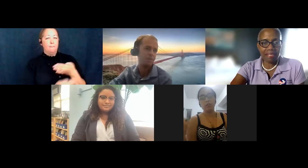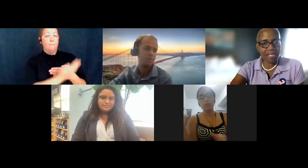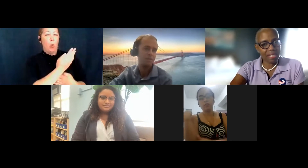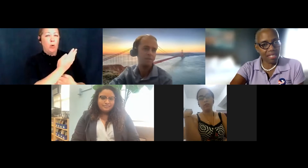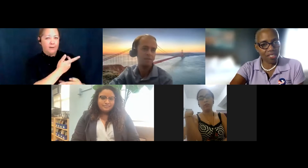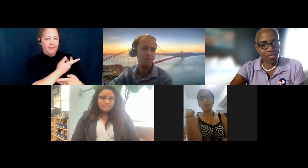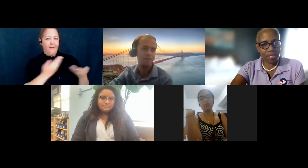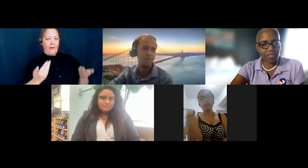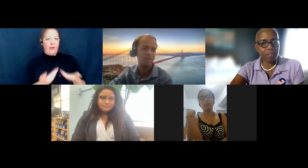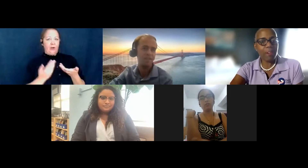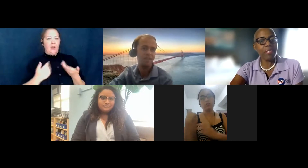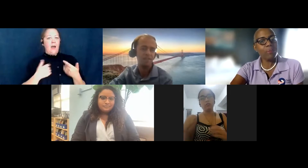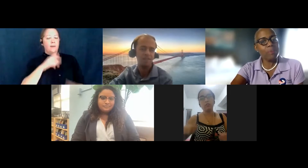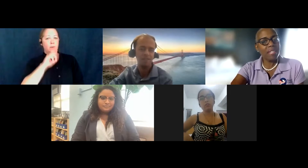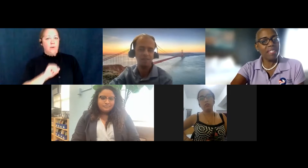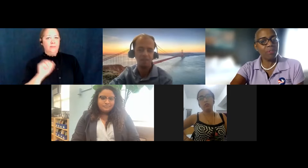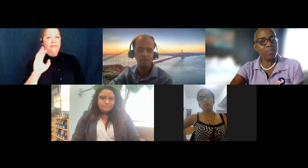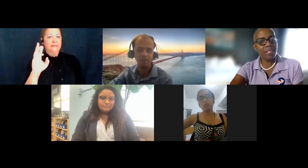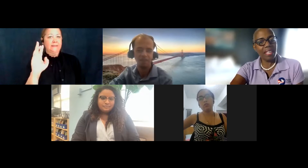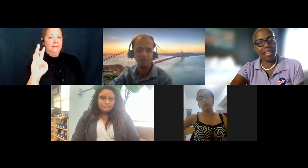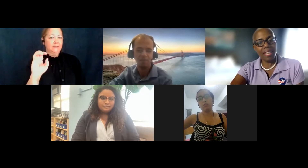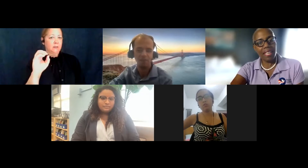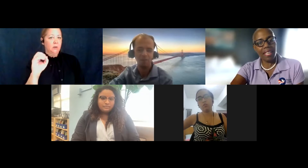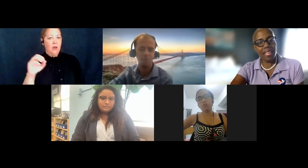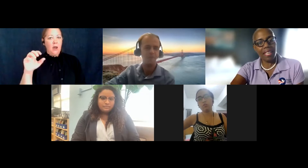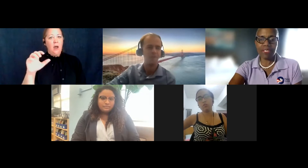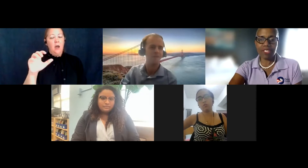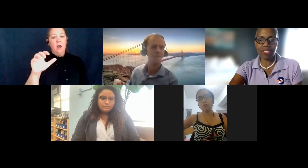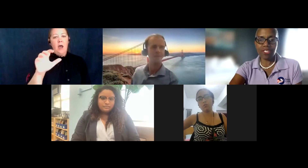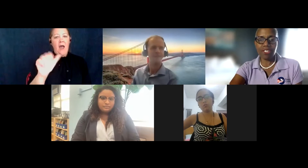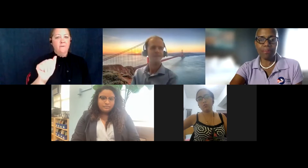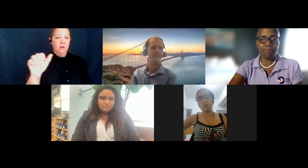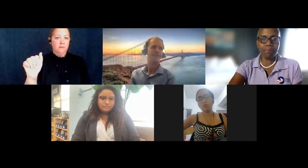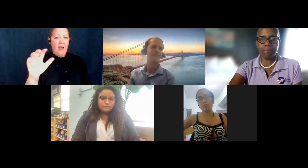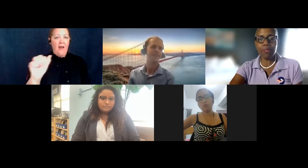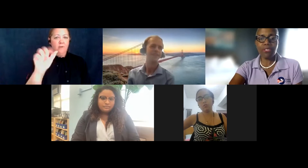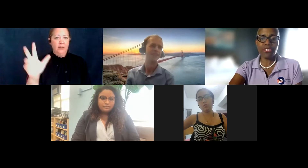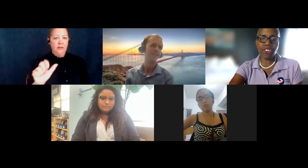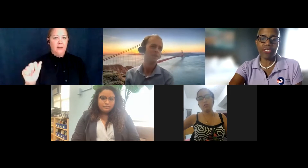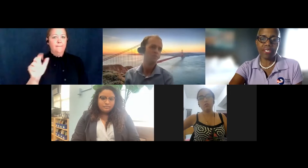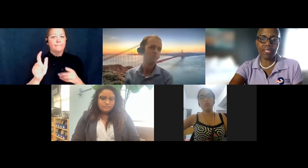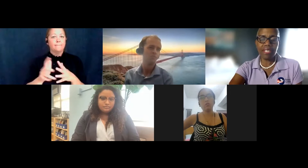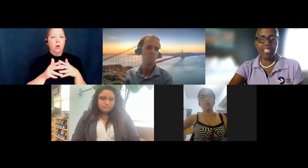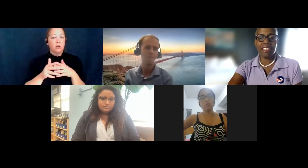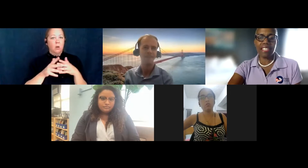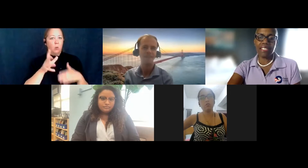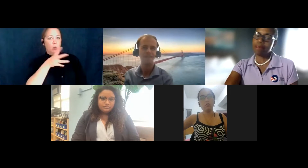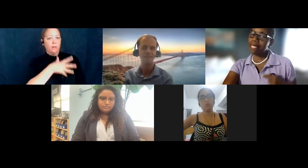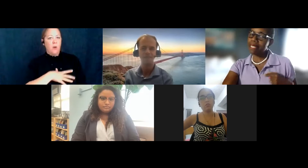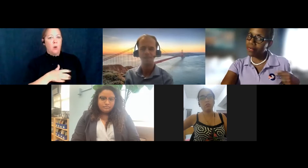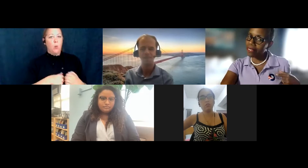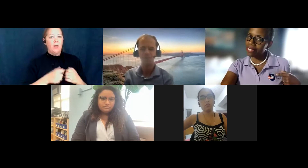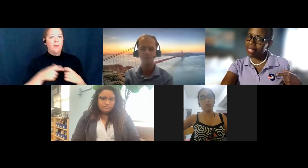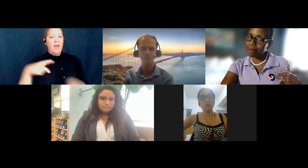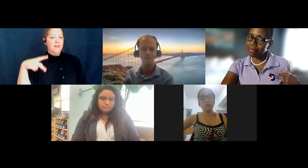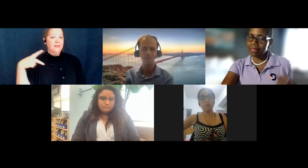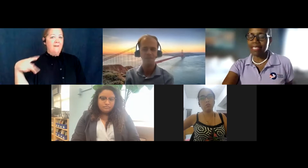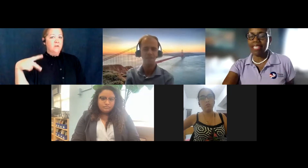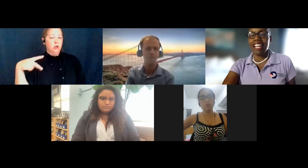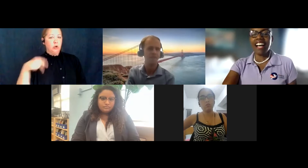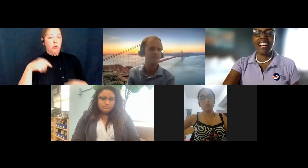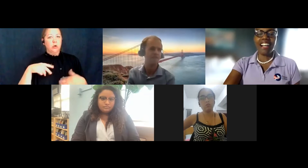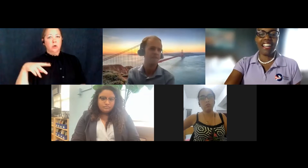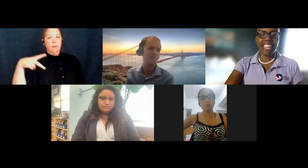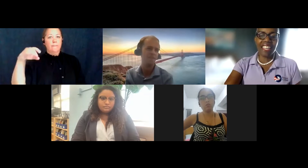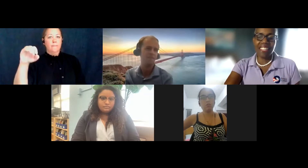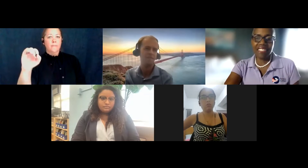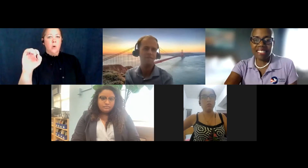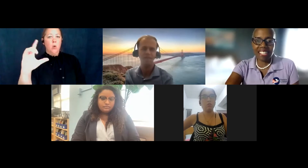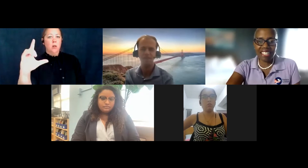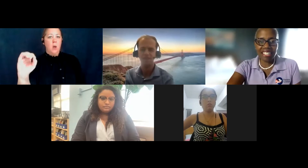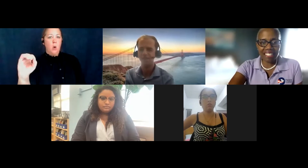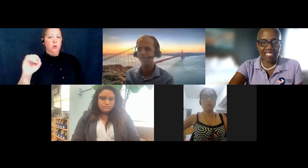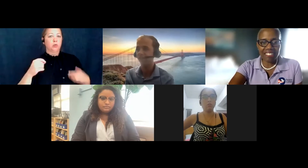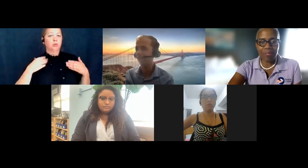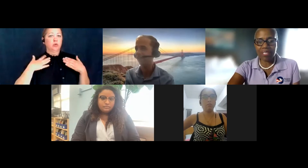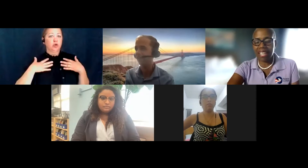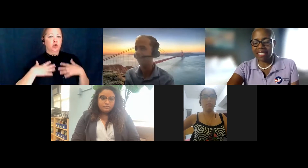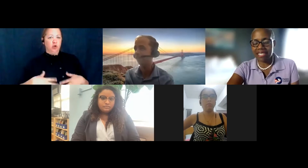60 year old African American woman with a lavender polo shirt that says Peace Corps. I wear glasses,